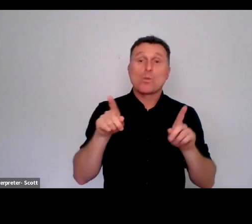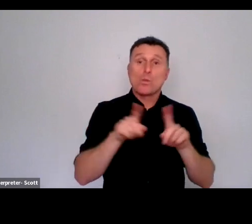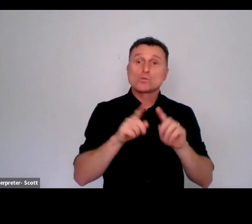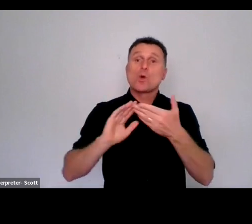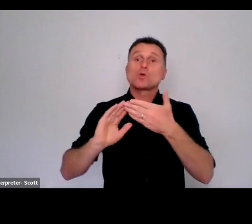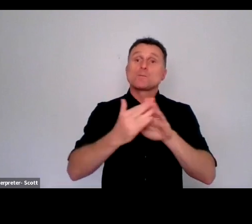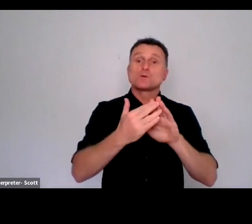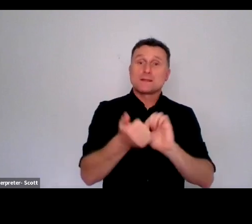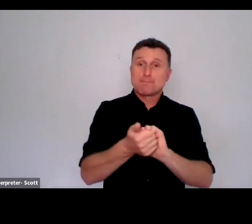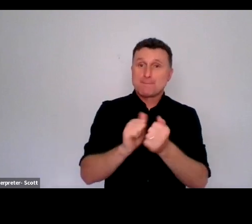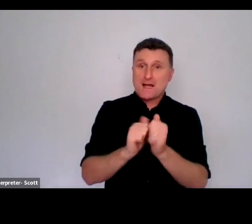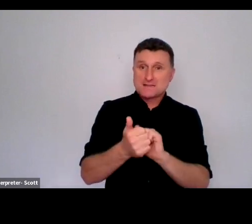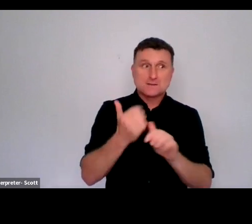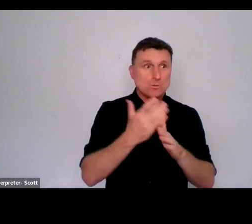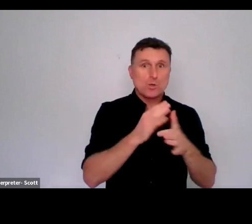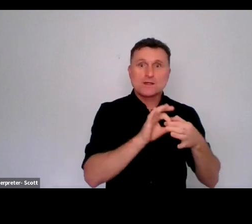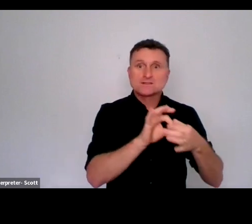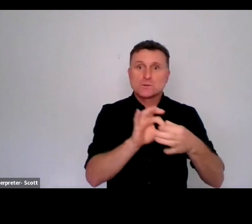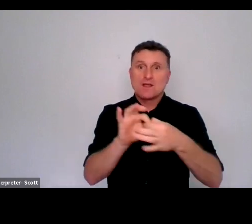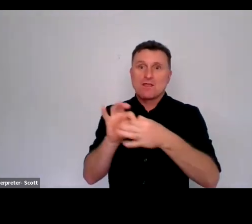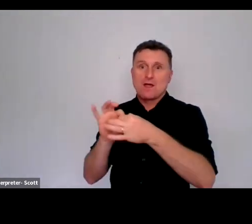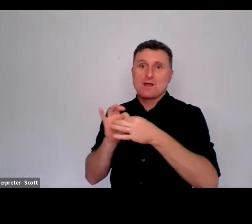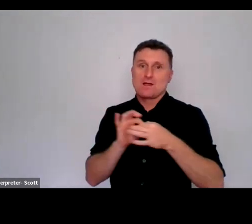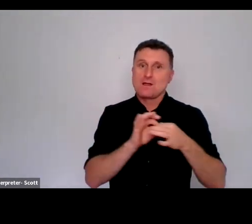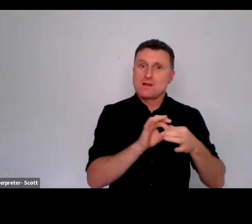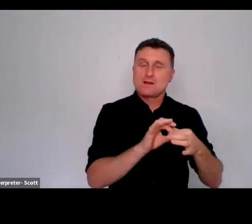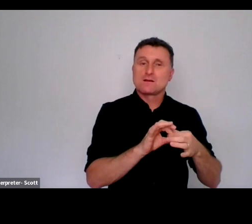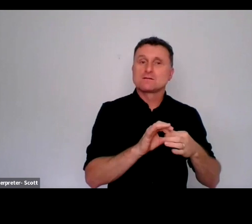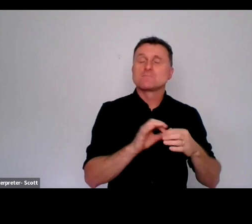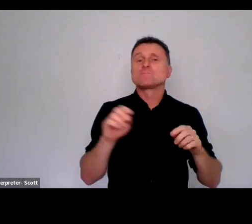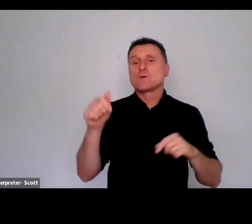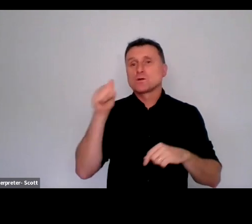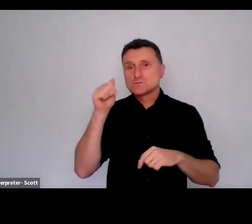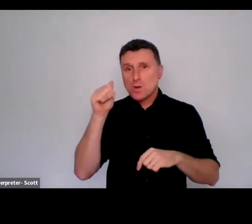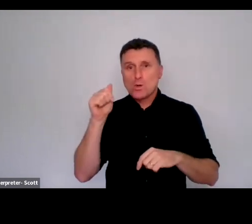on thinking about, following the election, following any election,